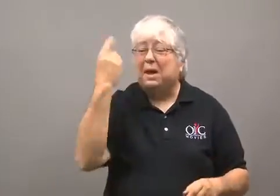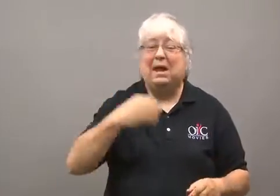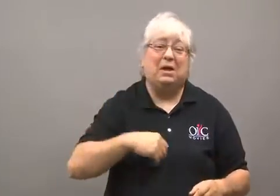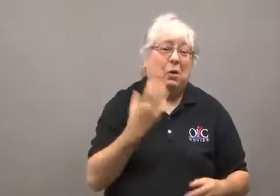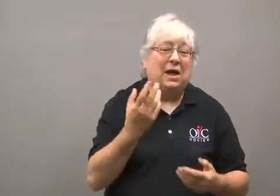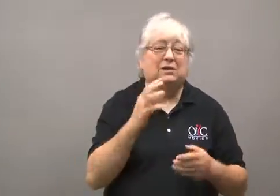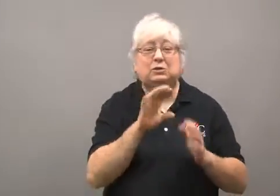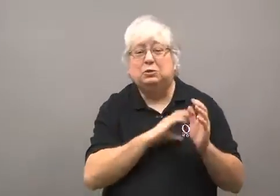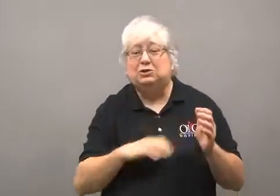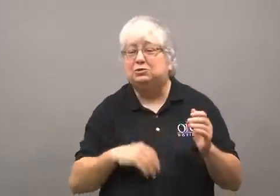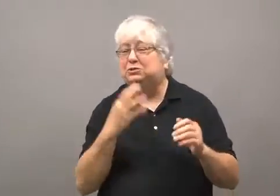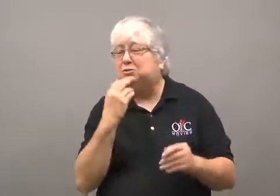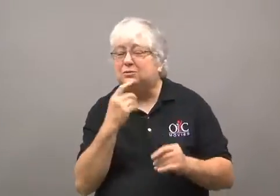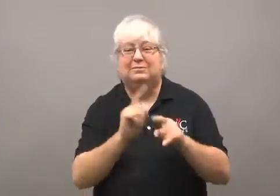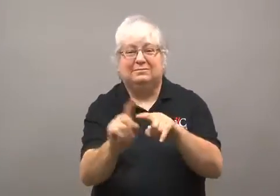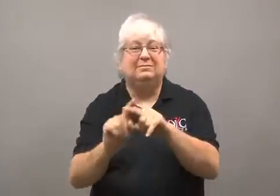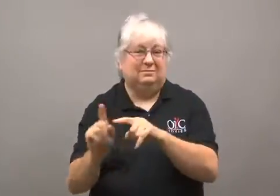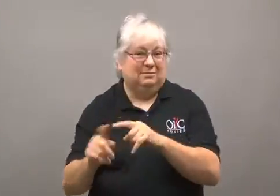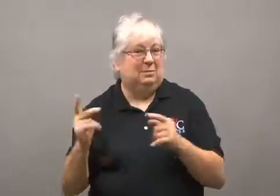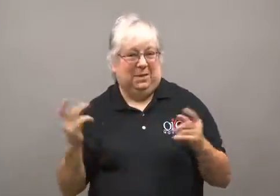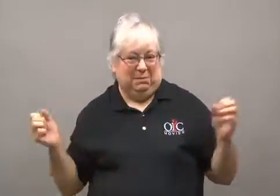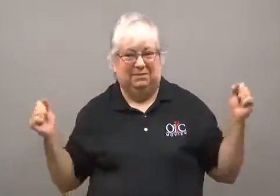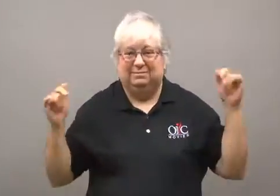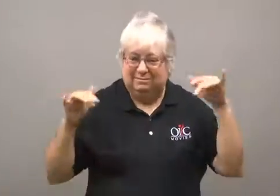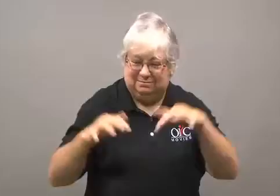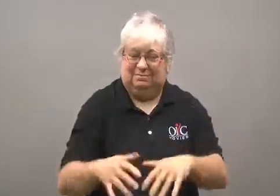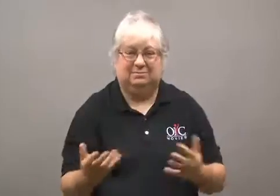There were all kinds of people, black, white, Christians and Jews.